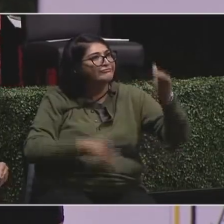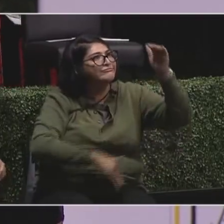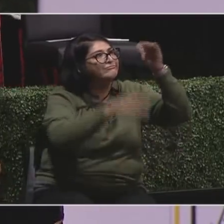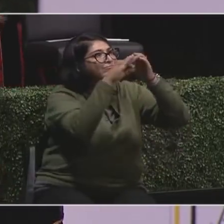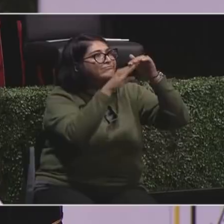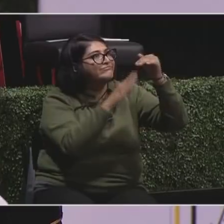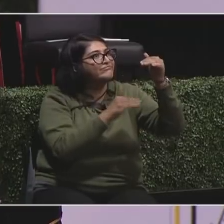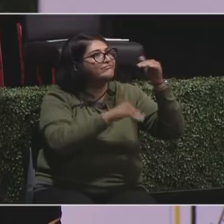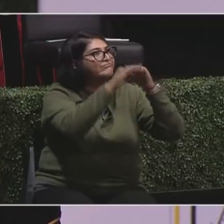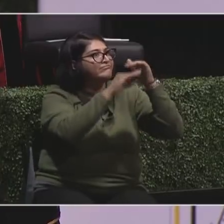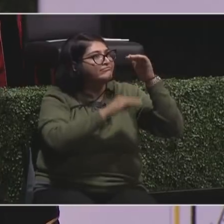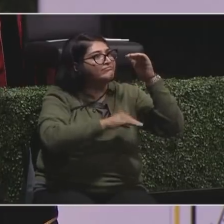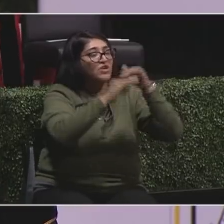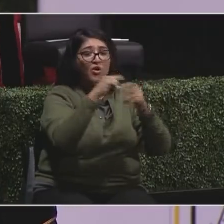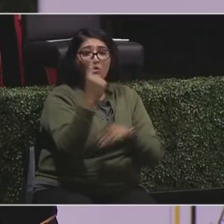DON'T BE DAUNTED BY THE HEIGHT OF YOUR DREAMS AND CHALLENGES.